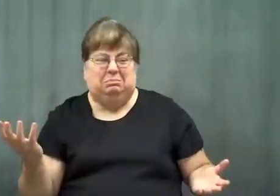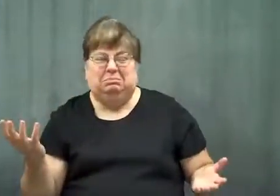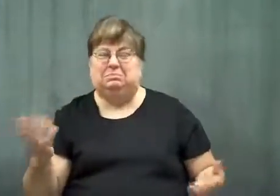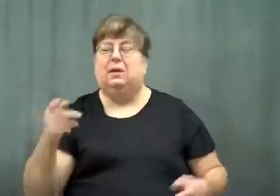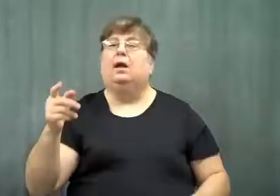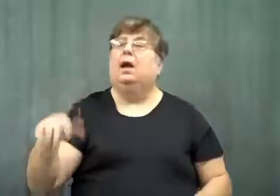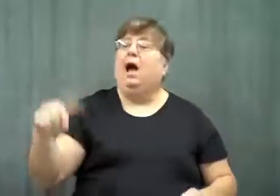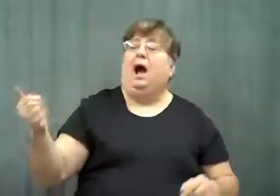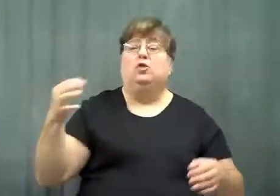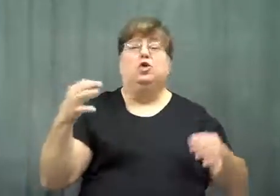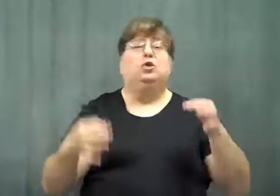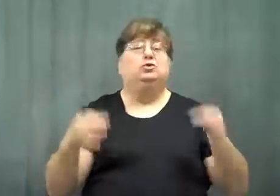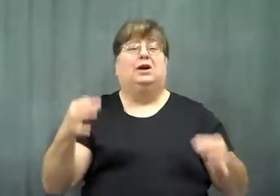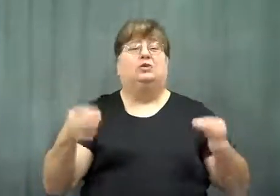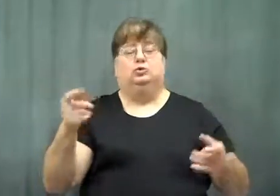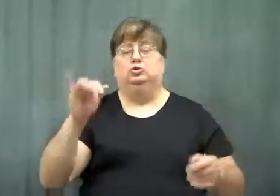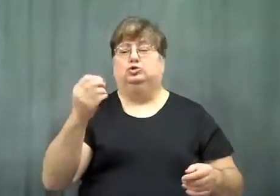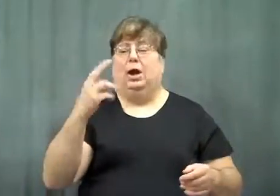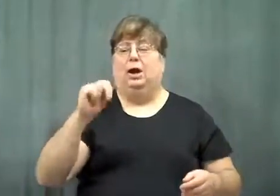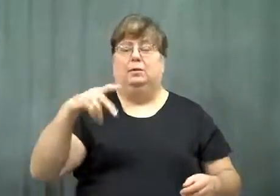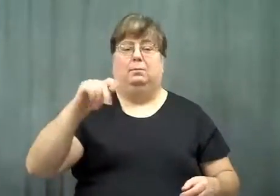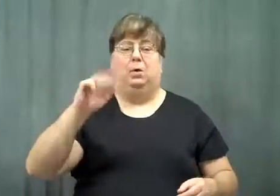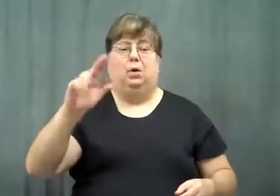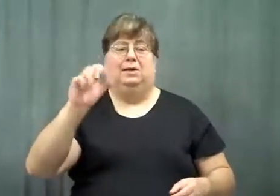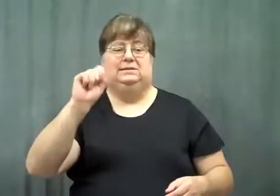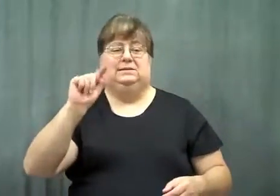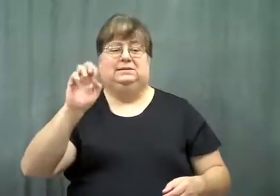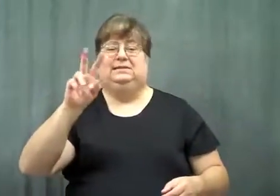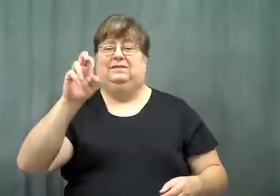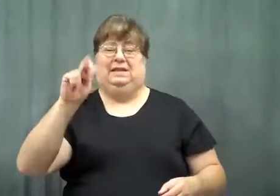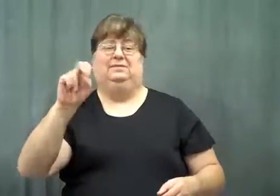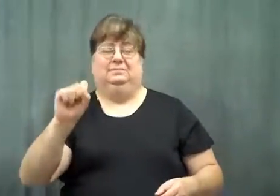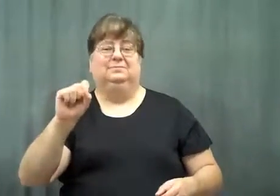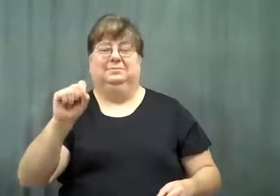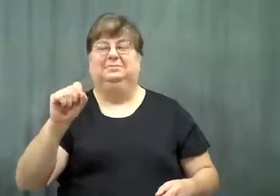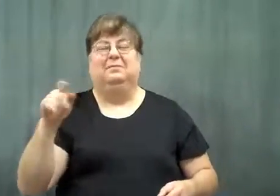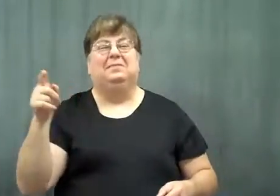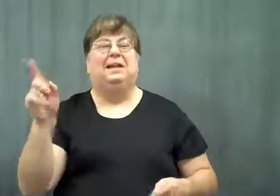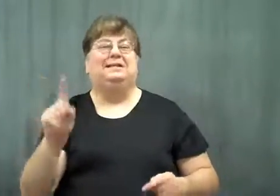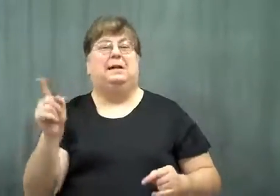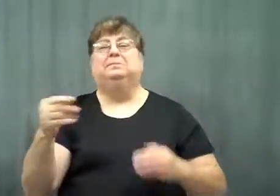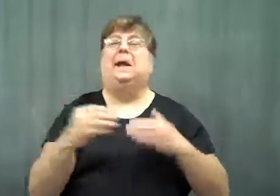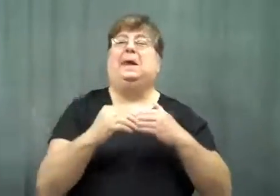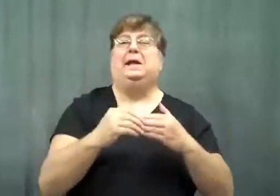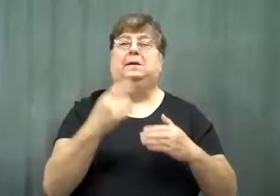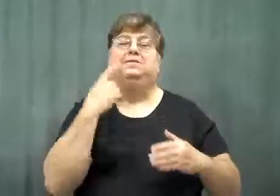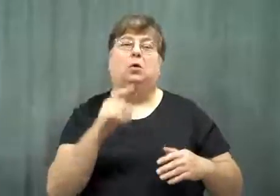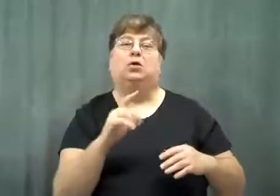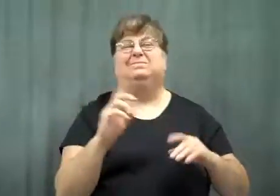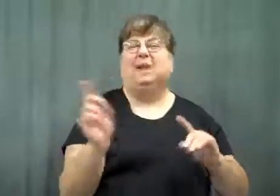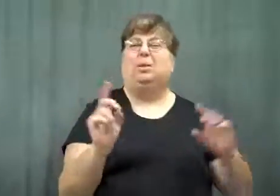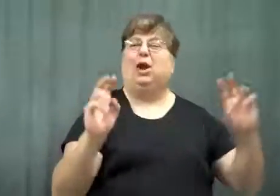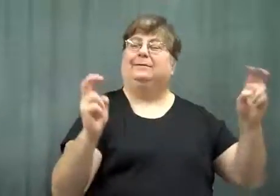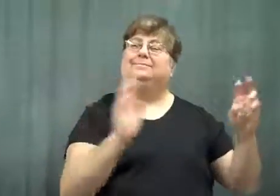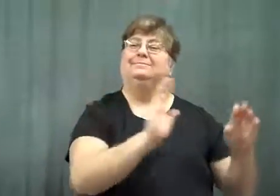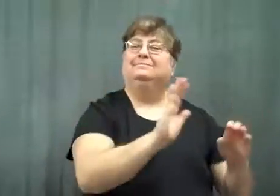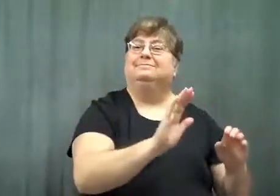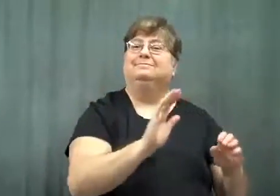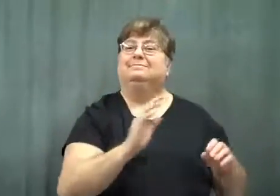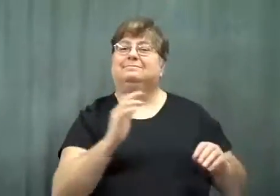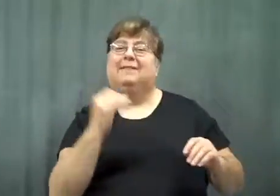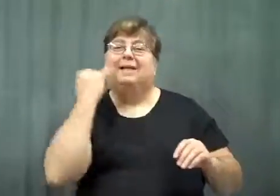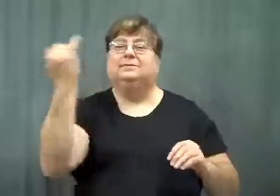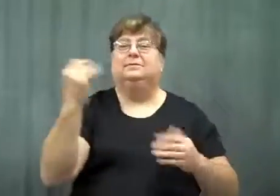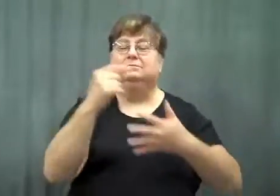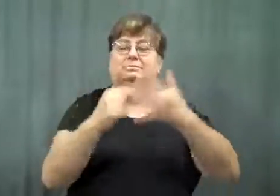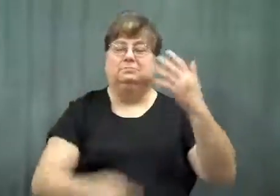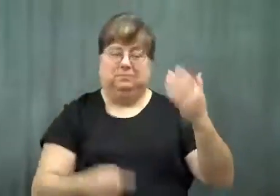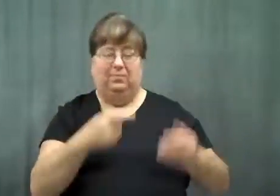Justice John Paul Stevens was the leader of those with Democratic leanings.